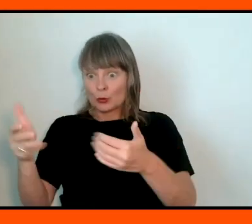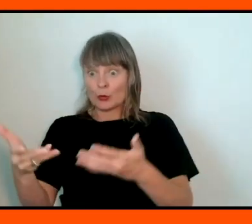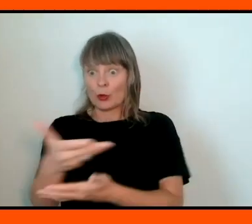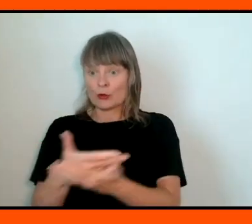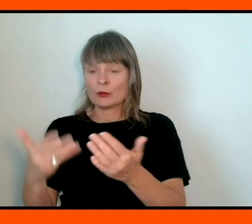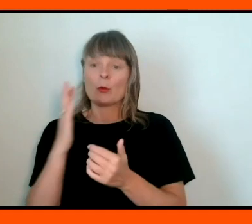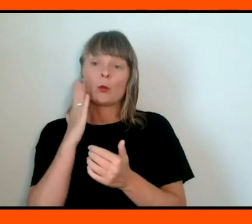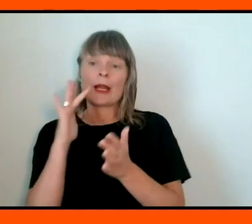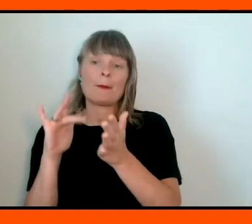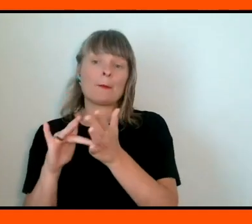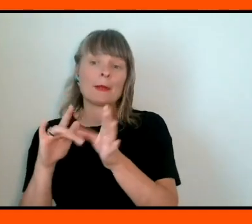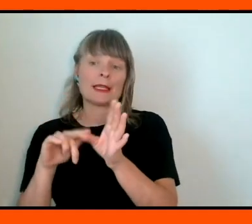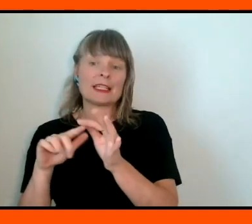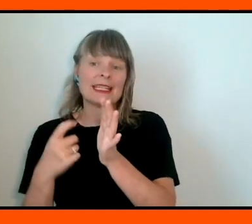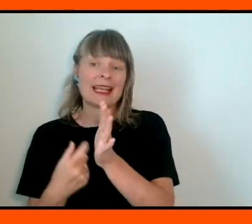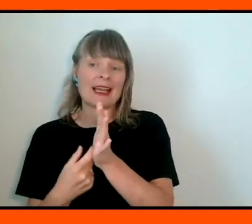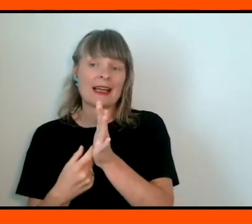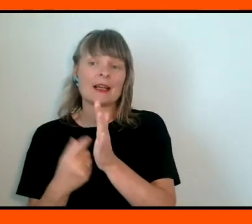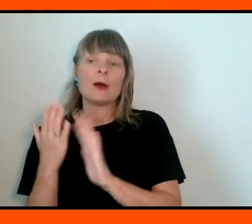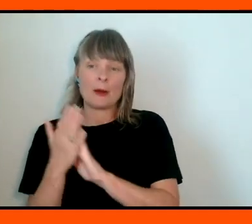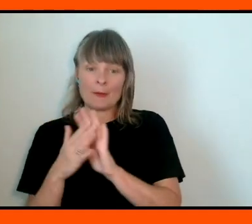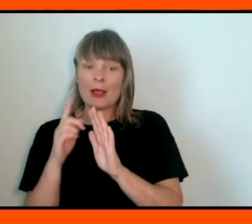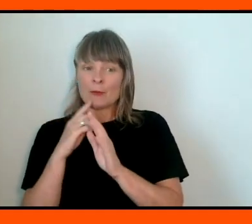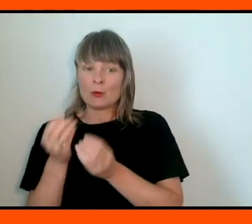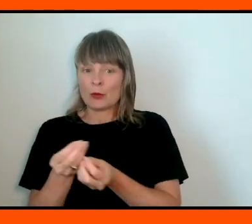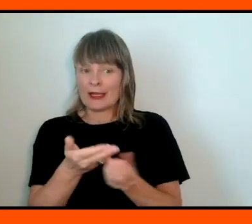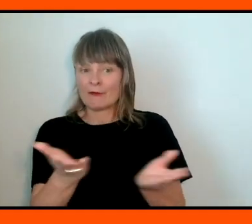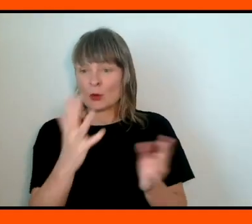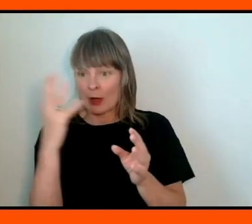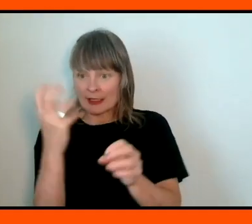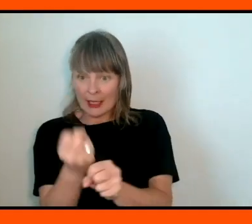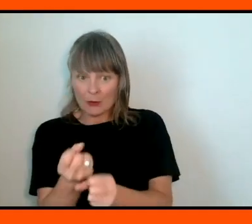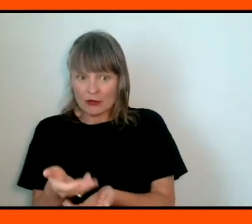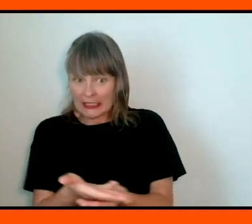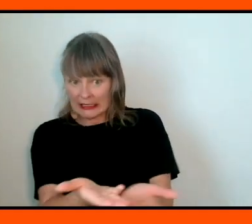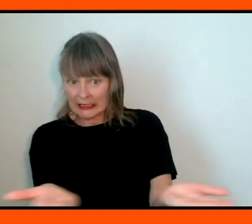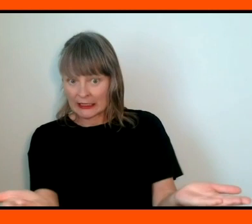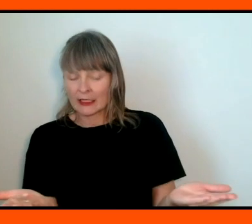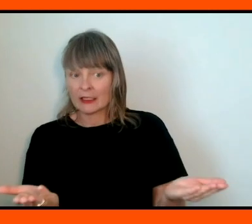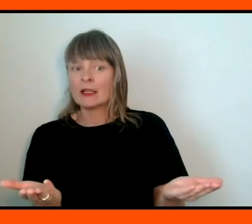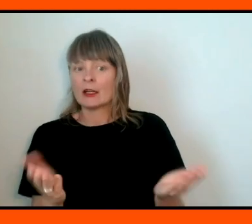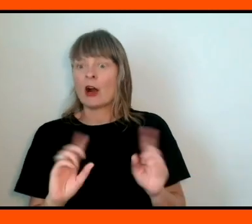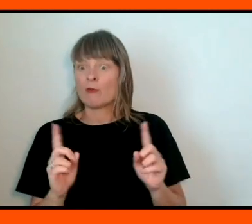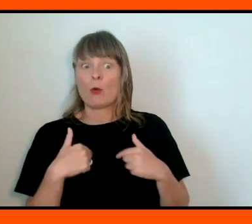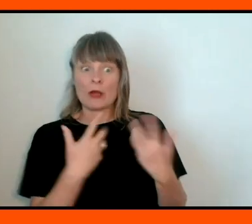so we’ll give you a summary of the submissions we received and the short list against the criteria.